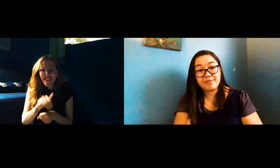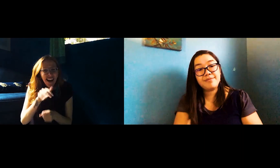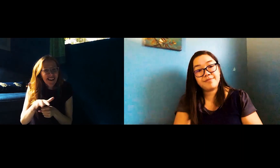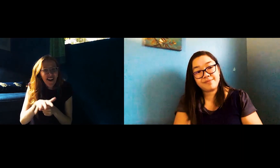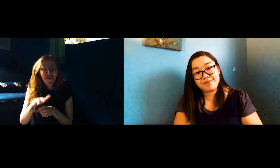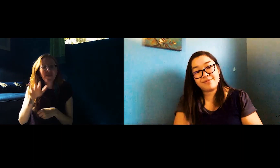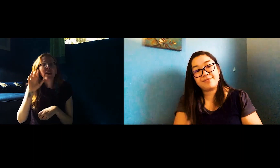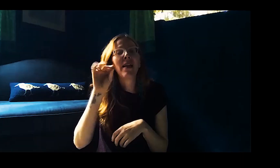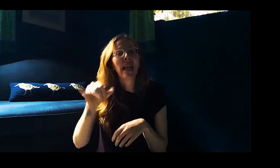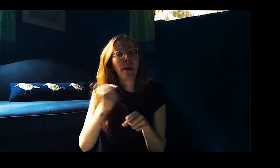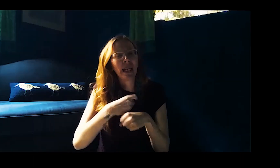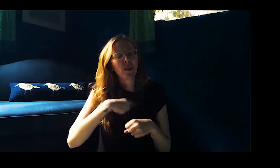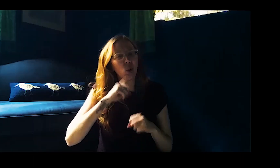there are not enough photographers - that are people of color that are represented,